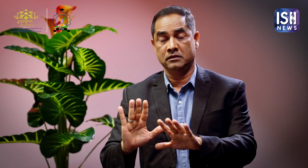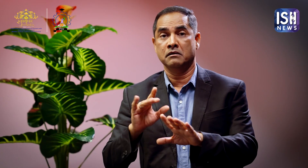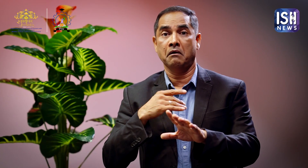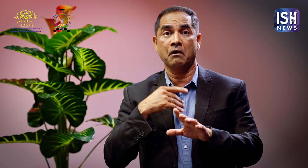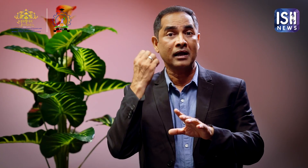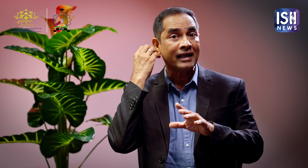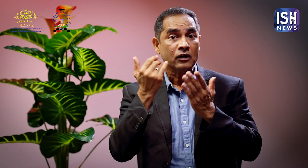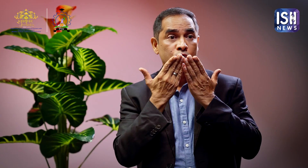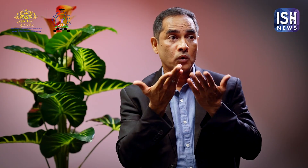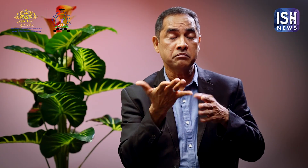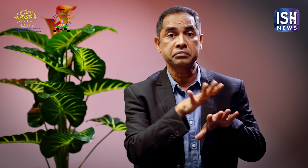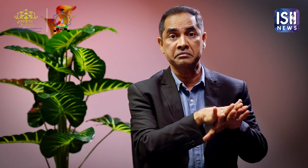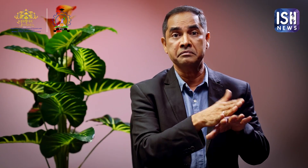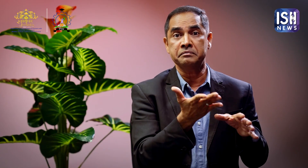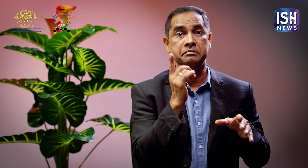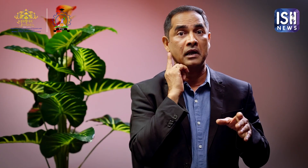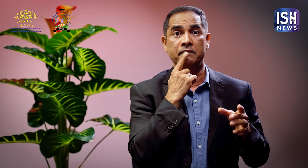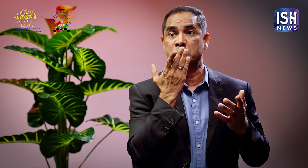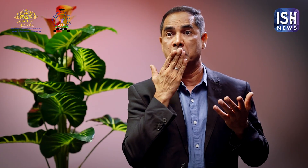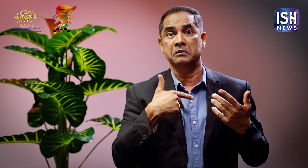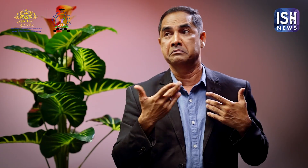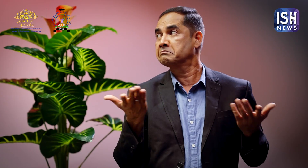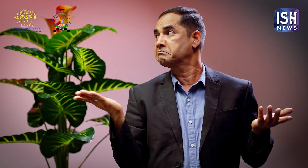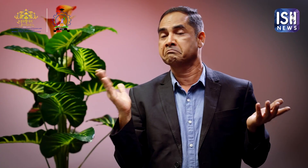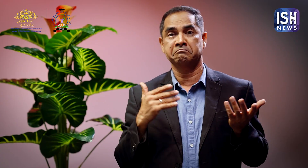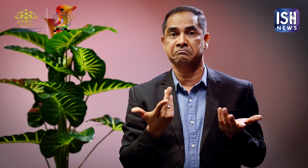I attended a mainstream hearing school, even though there were a very few Deaf schools available at the time.